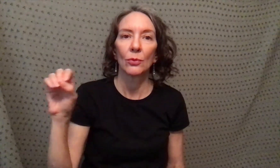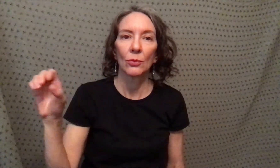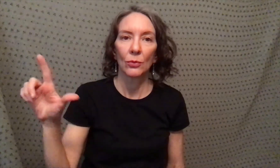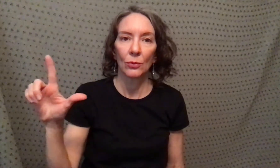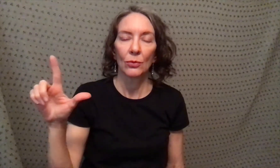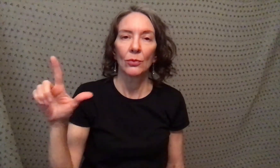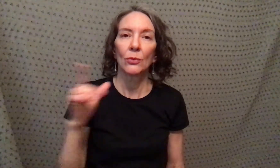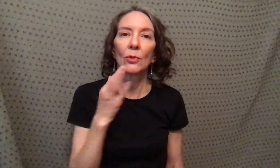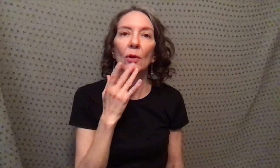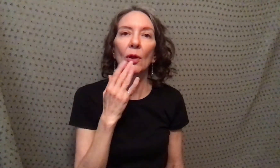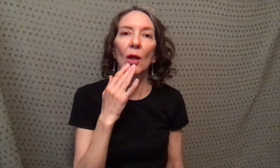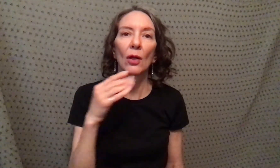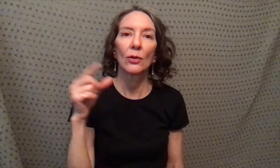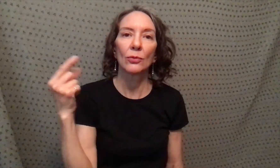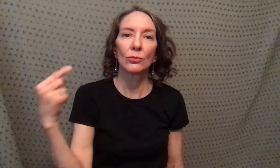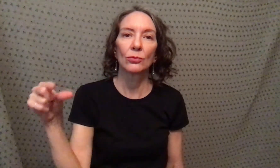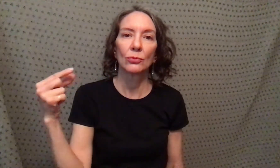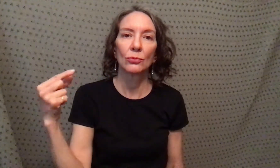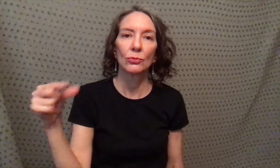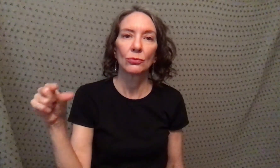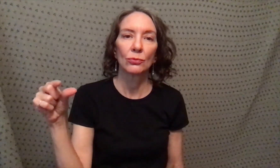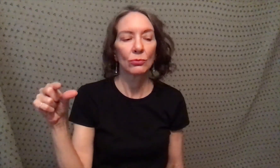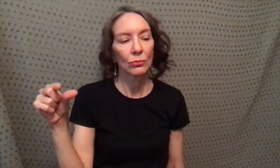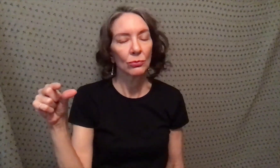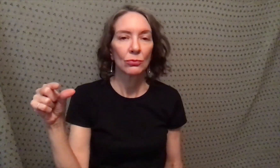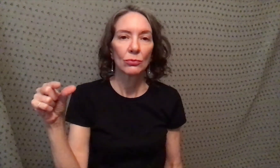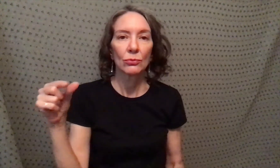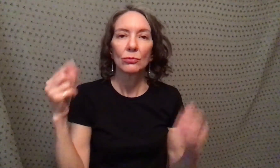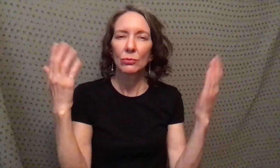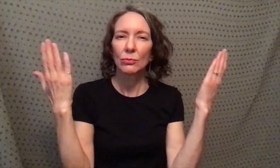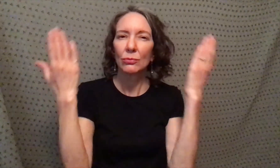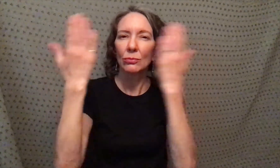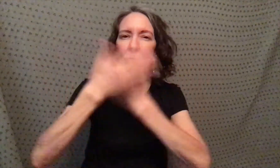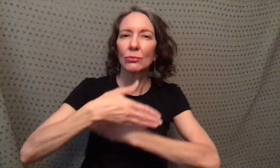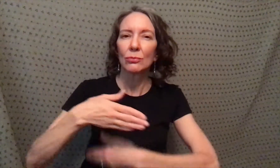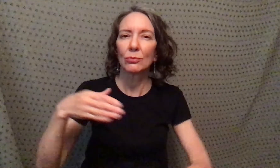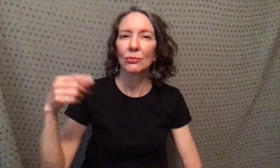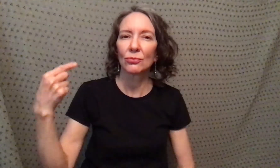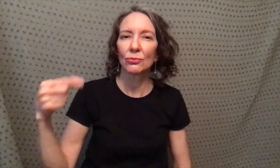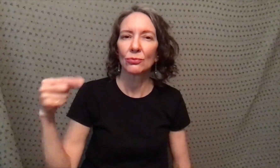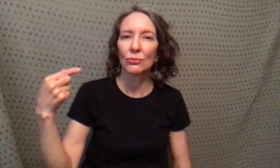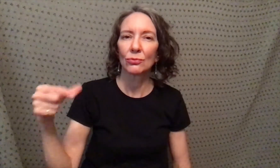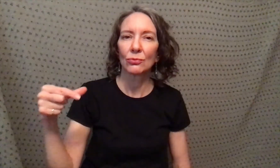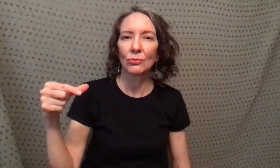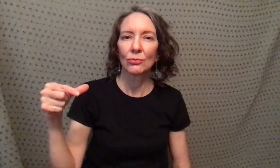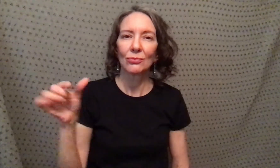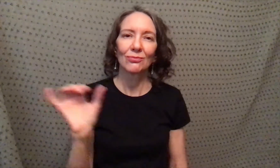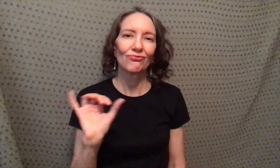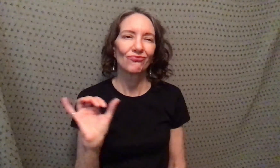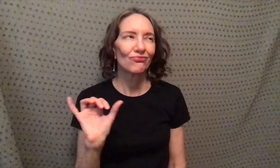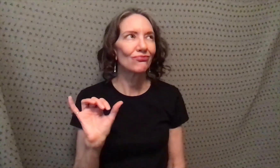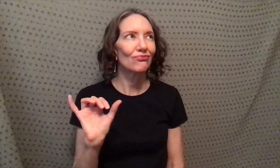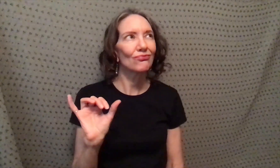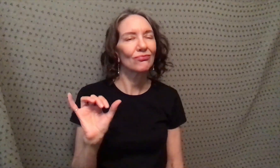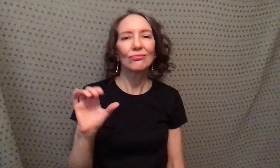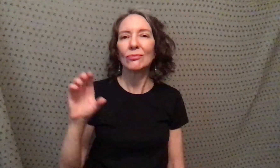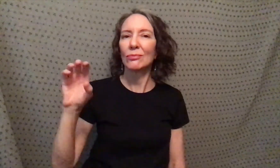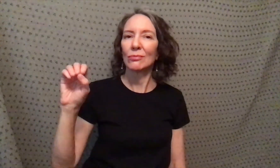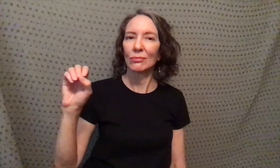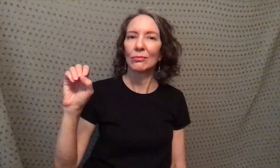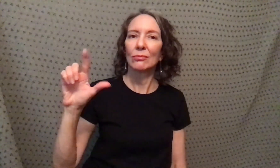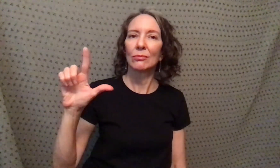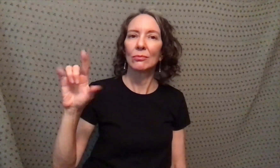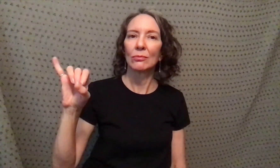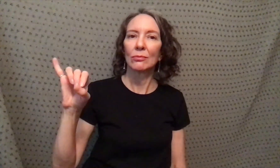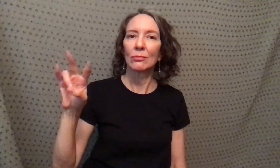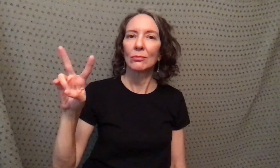wool it's a green color... kind of dark the green, it's like